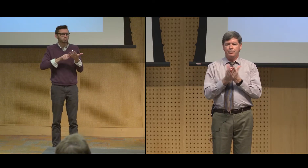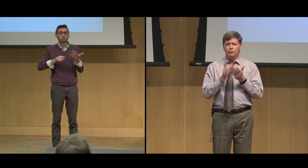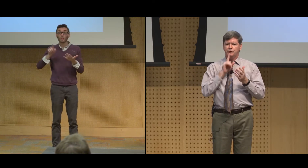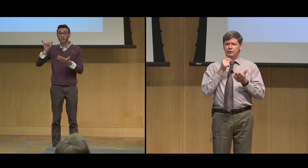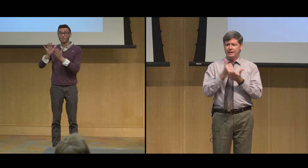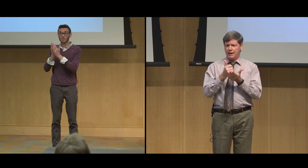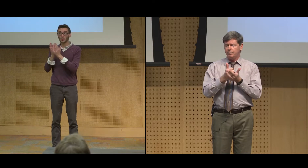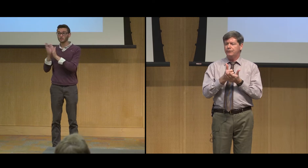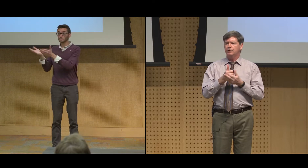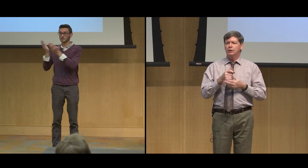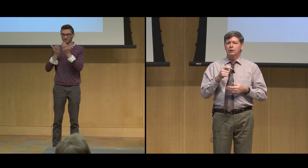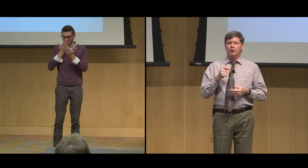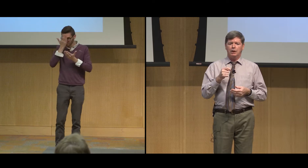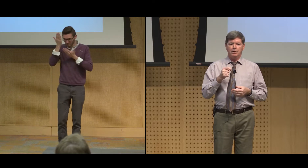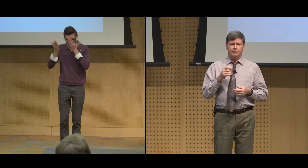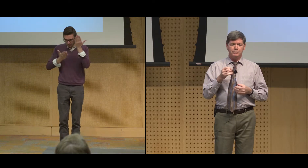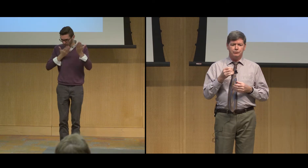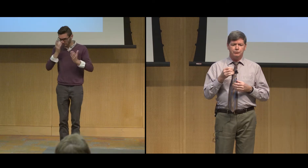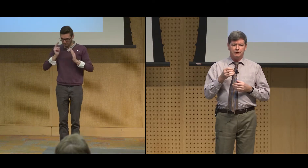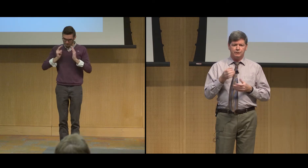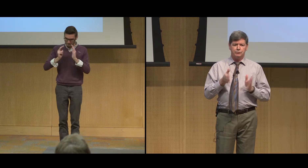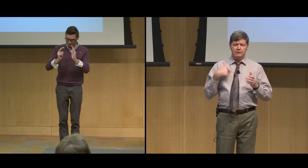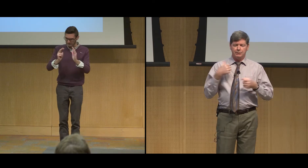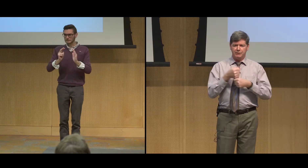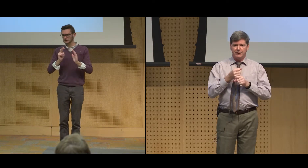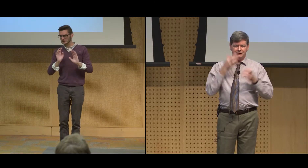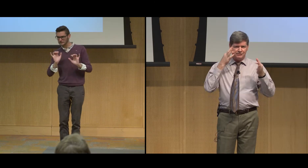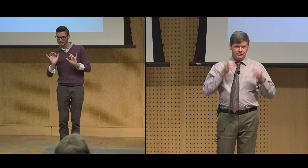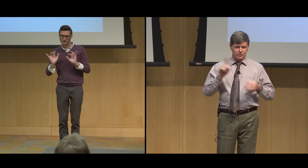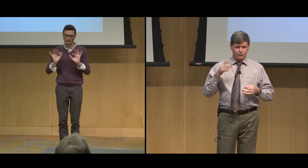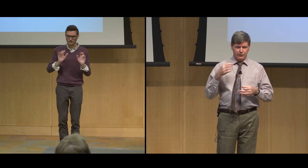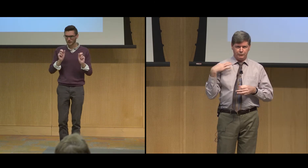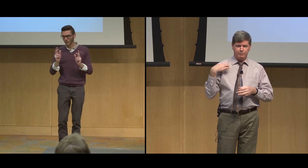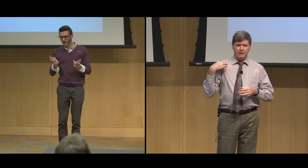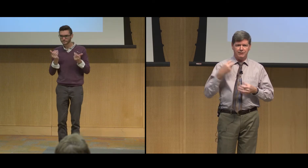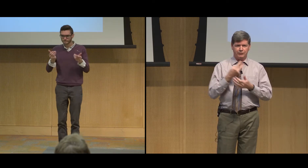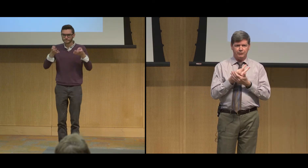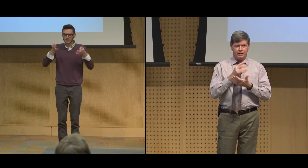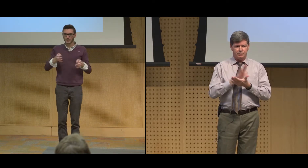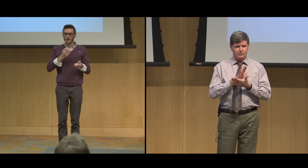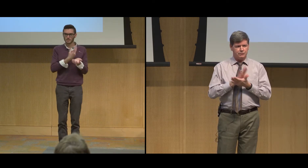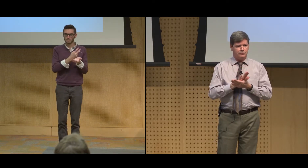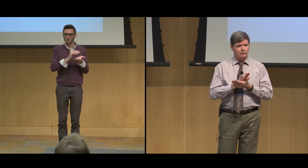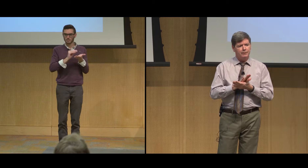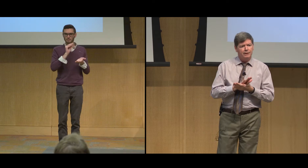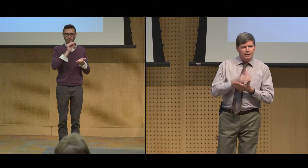And that book was really helpful, um, to allow me to make a decision of where to apply for graduate school.